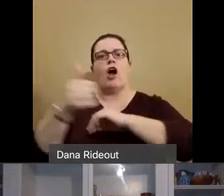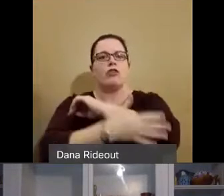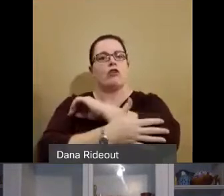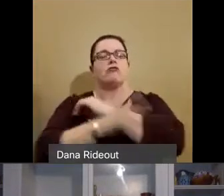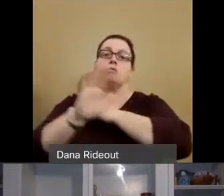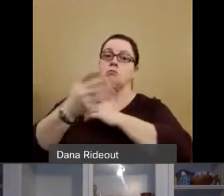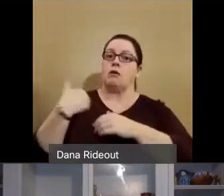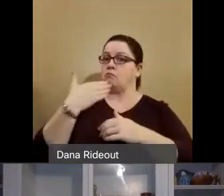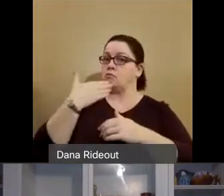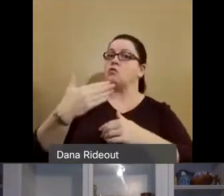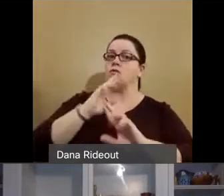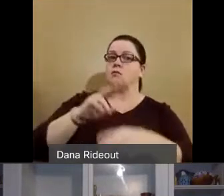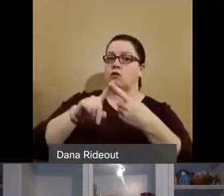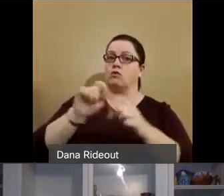where they had much quicker, faster,